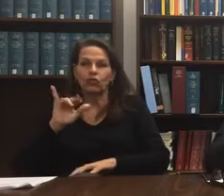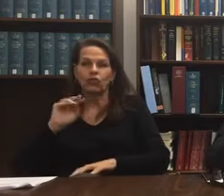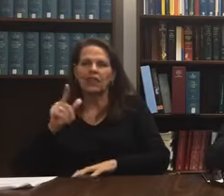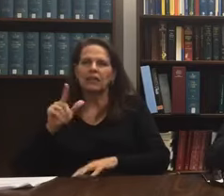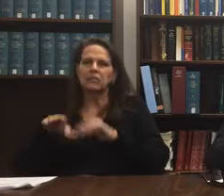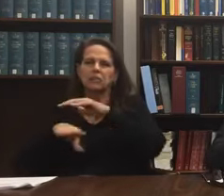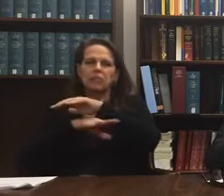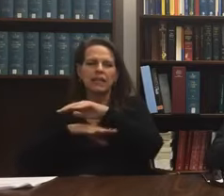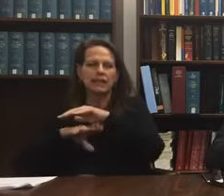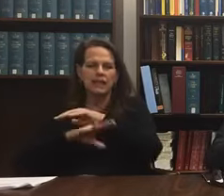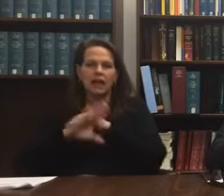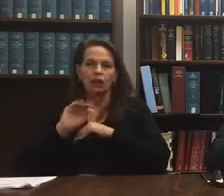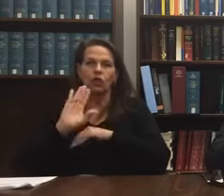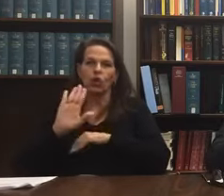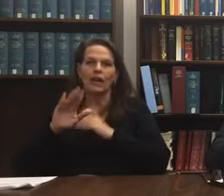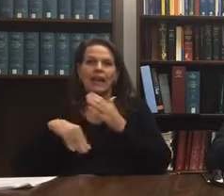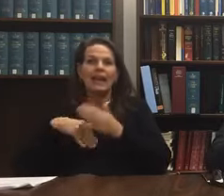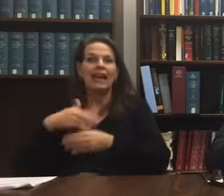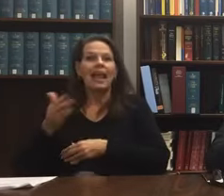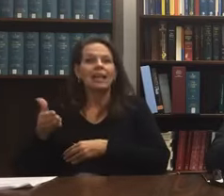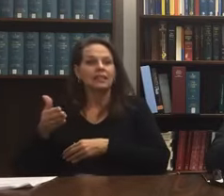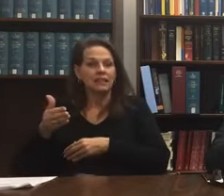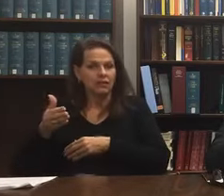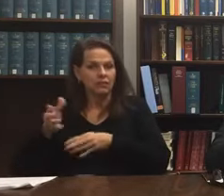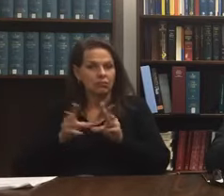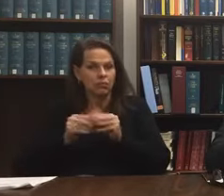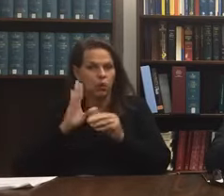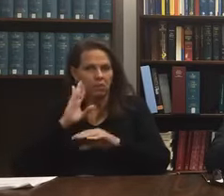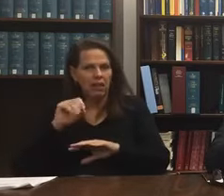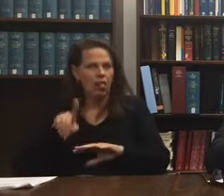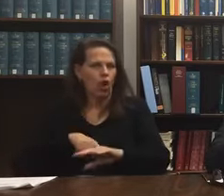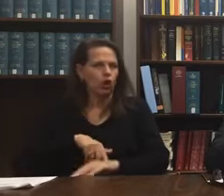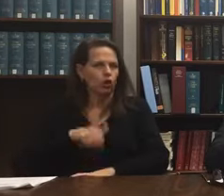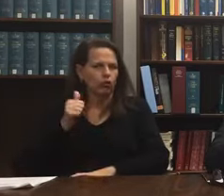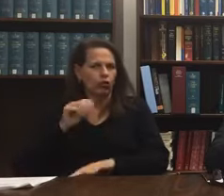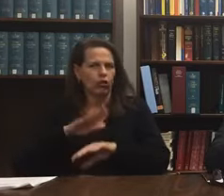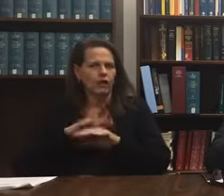in the next episode we'll talk probably a longer episode on how to prepare for